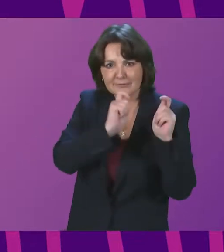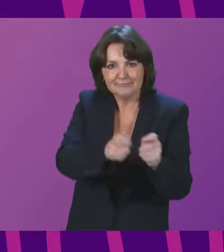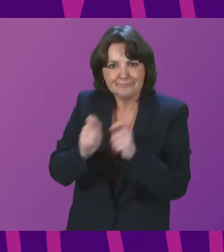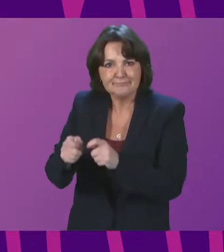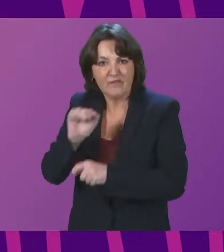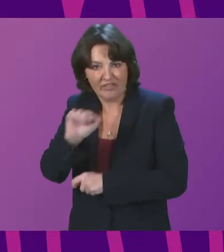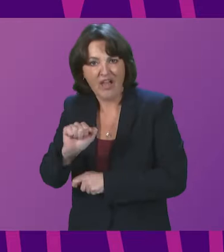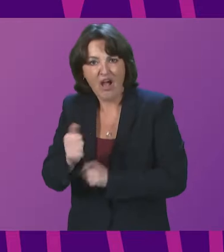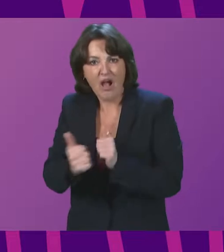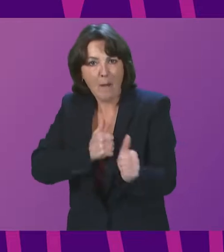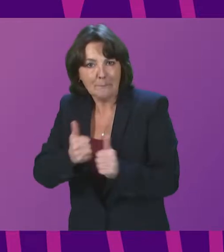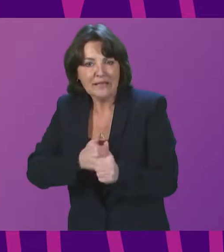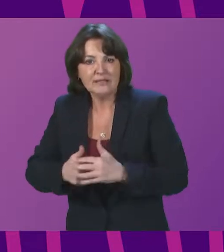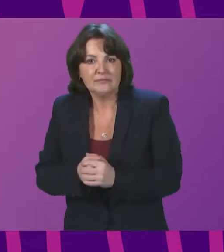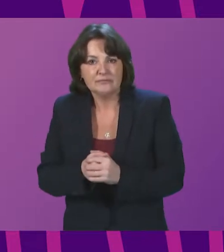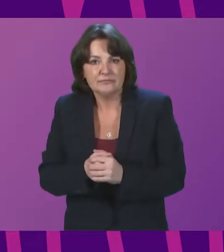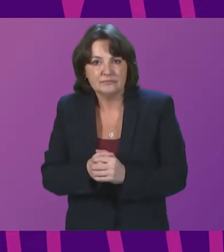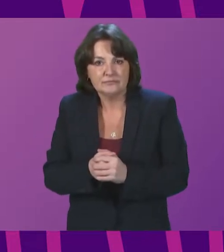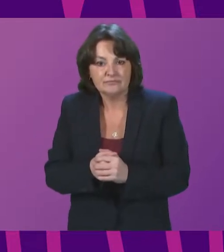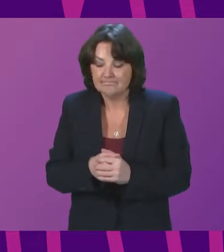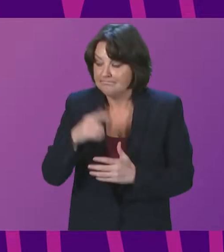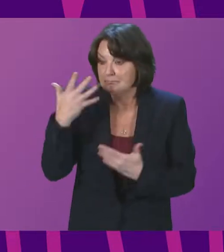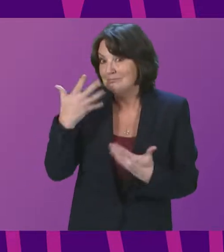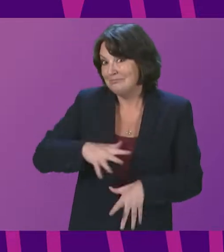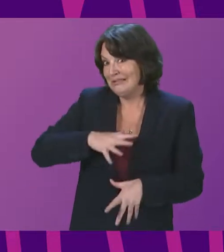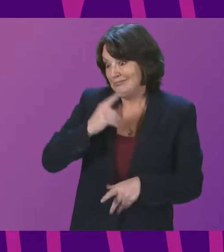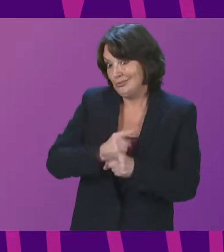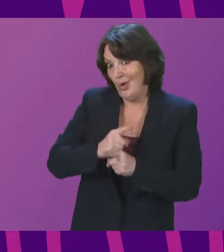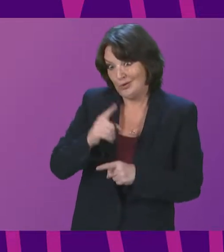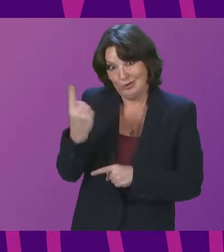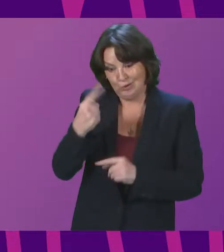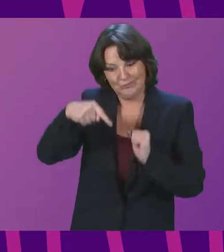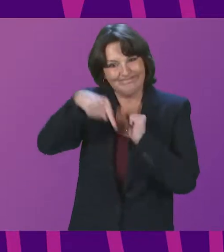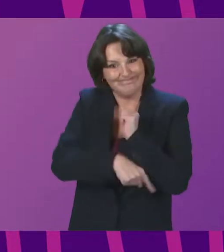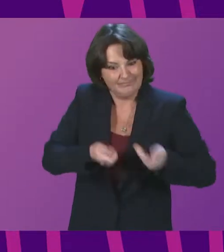Scottish Enterprise spoke with the administrators yesterday to better understand the situation